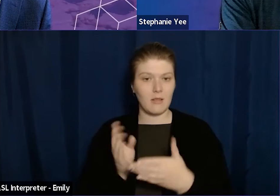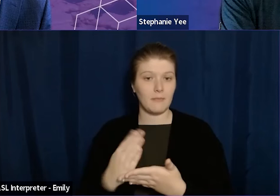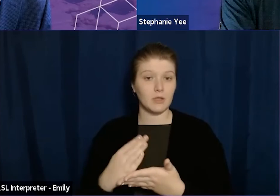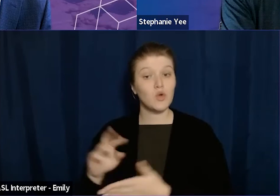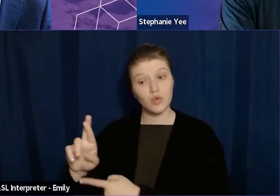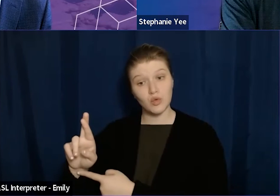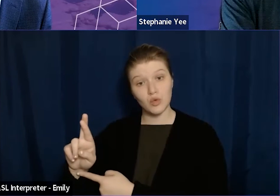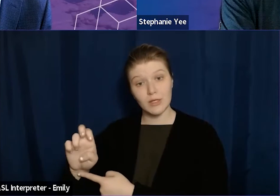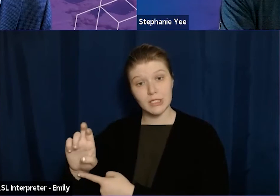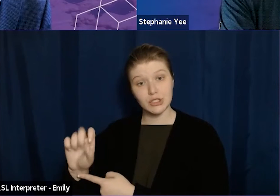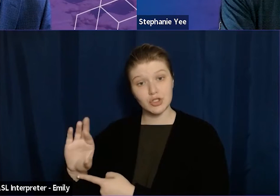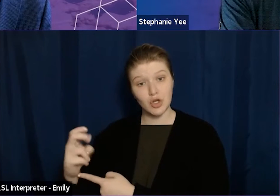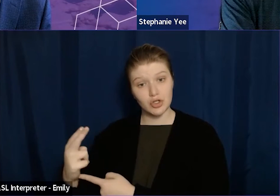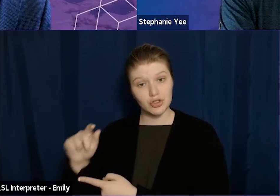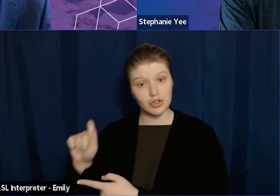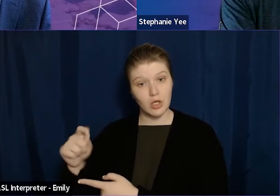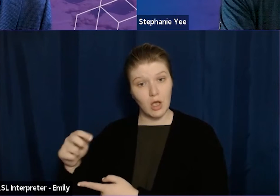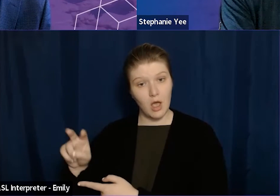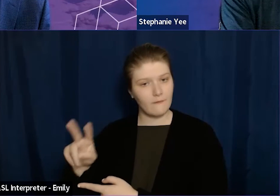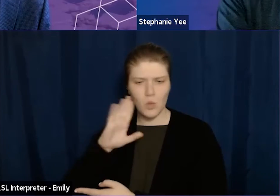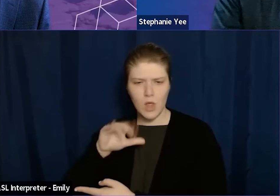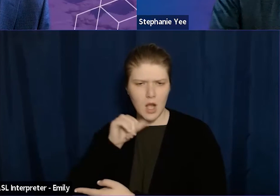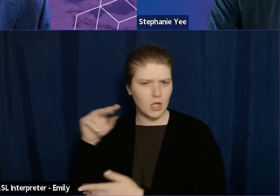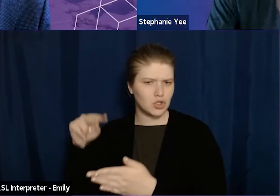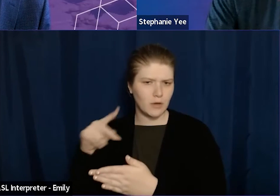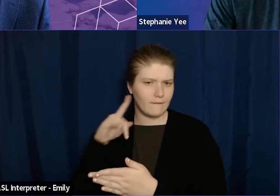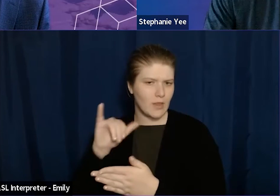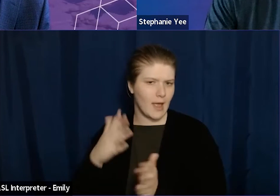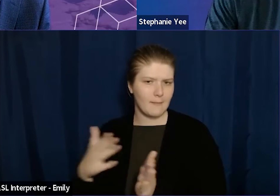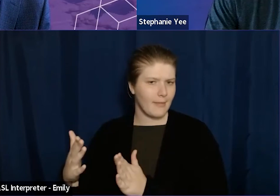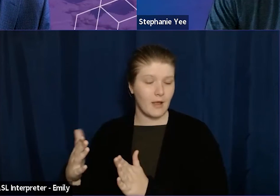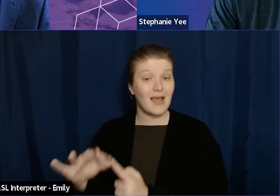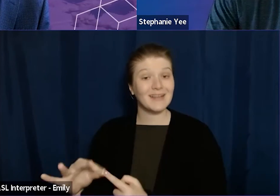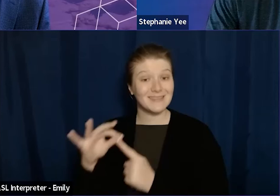for that plan unless you have funds on the budget for it.